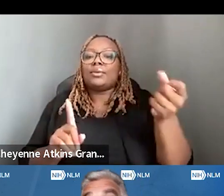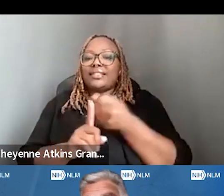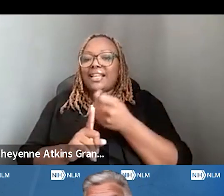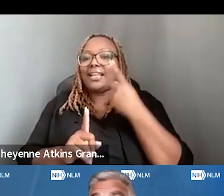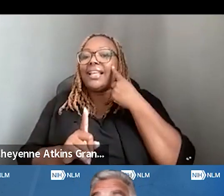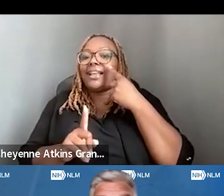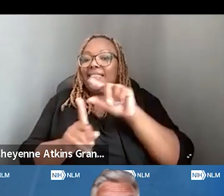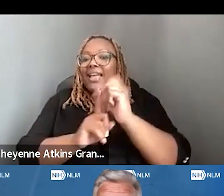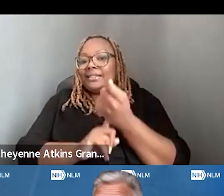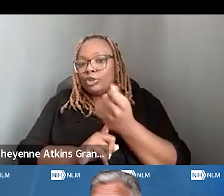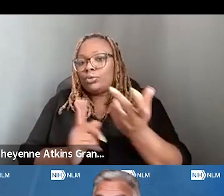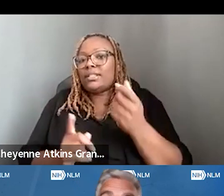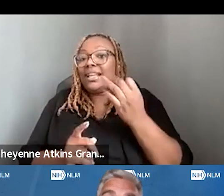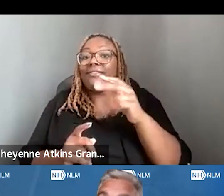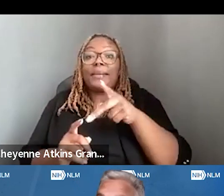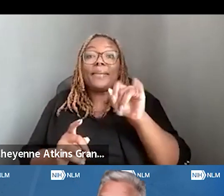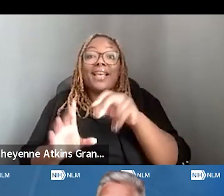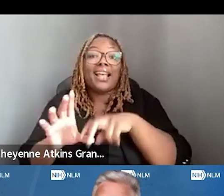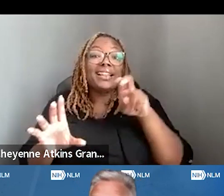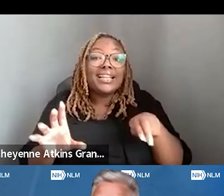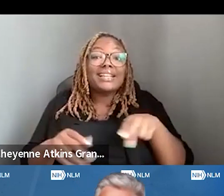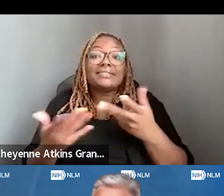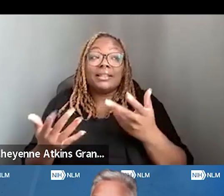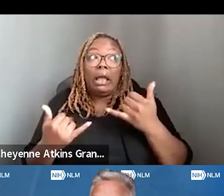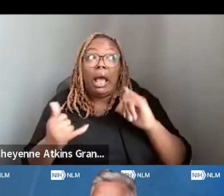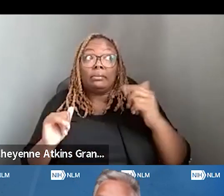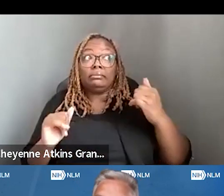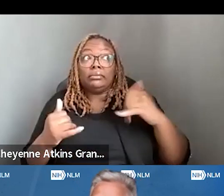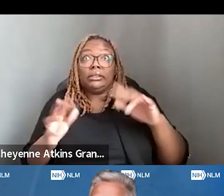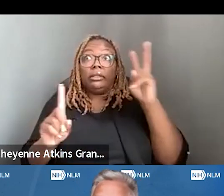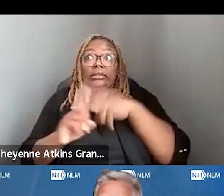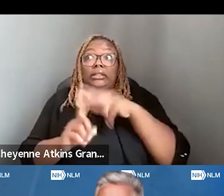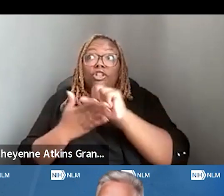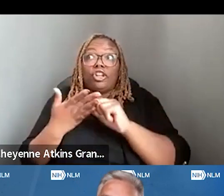In that example, if the PI leaves, hey, I'm still hooked to their account. I just want to get off of it.